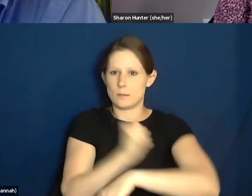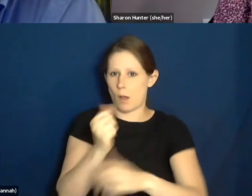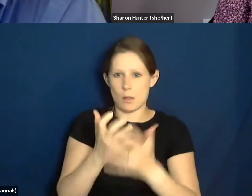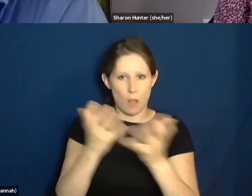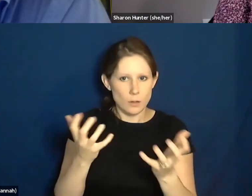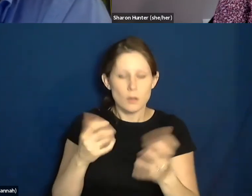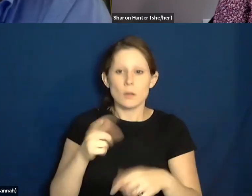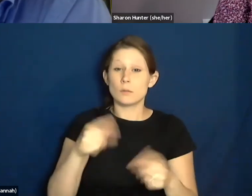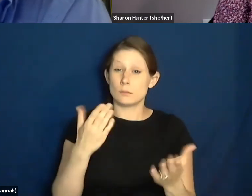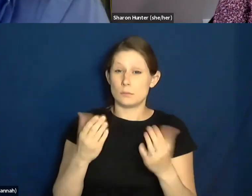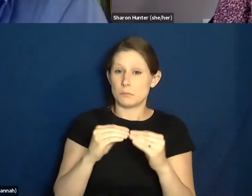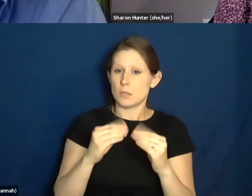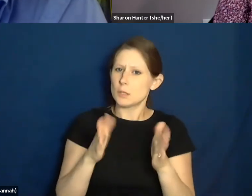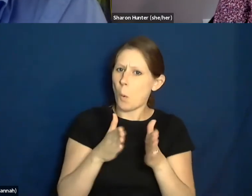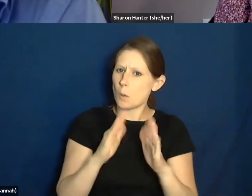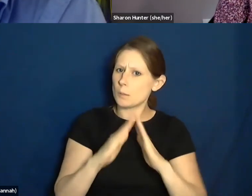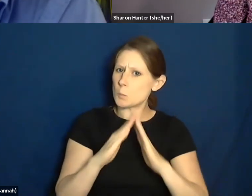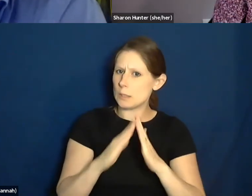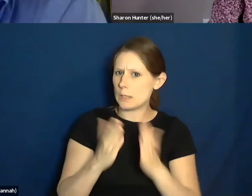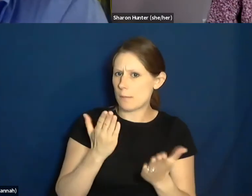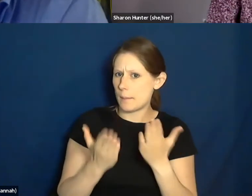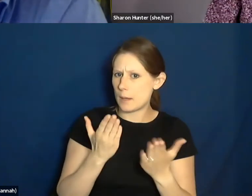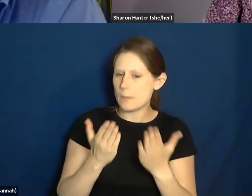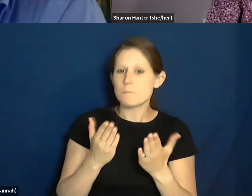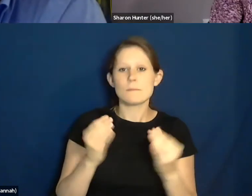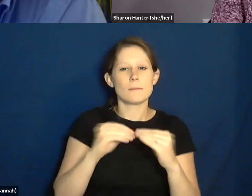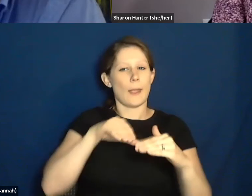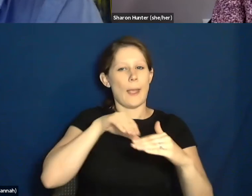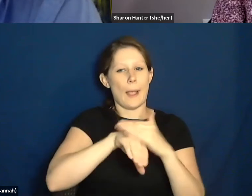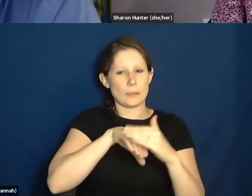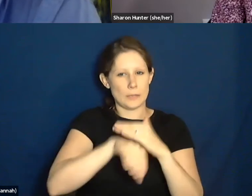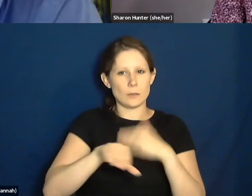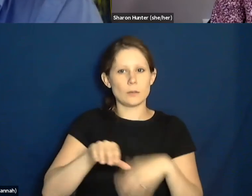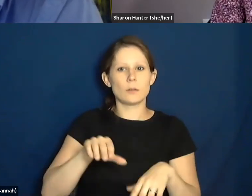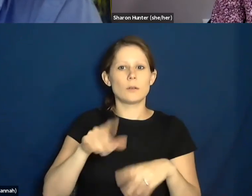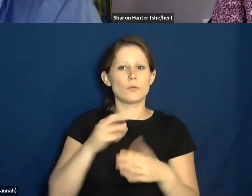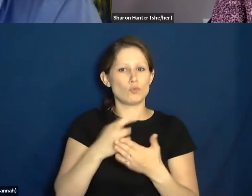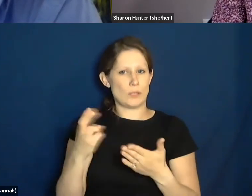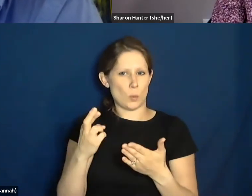especially in smaller community, more access to resources. So I'd be looking for, especially